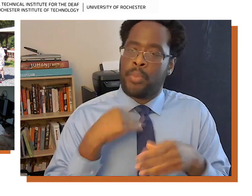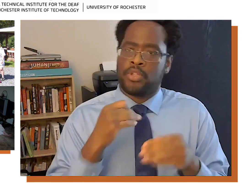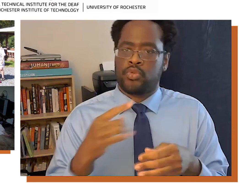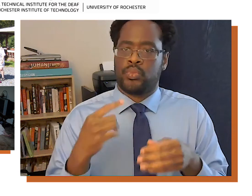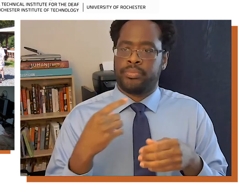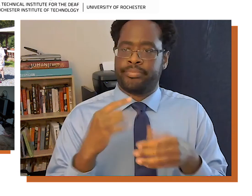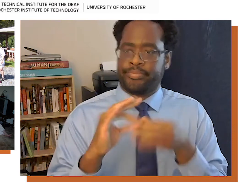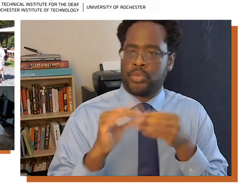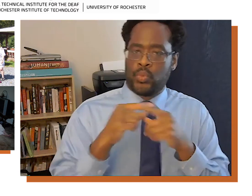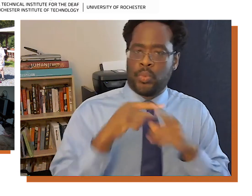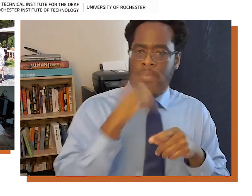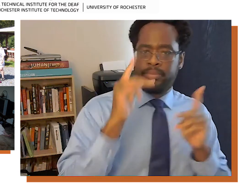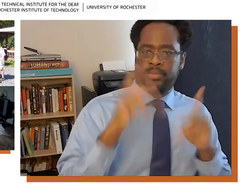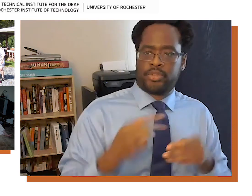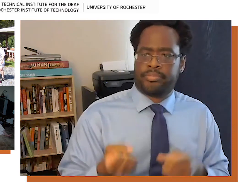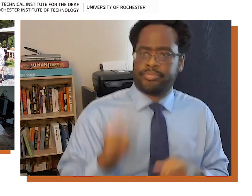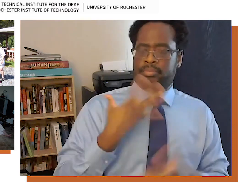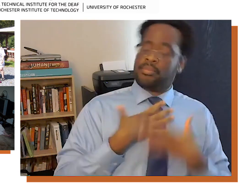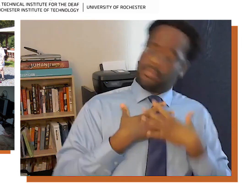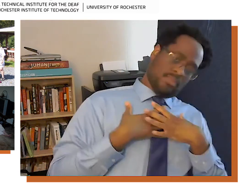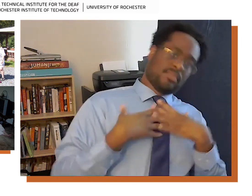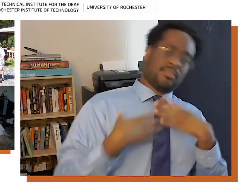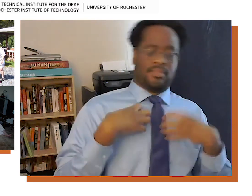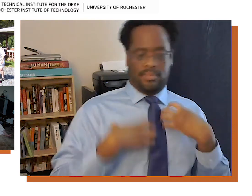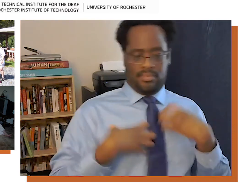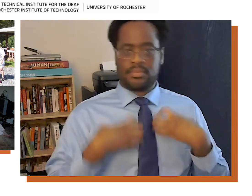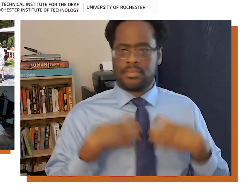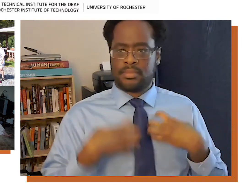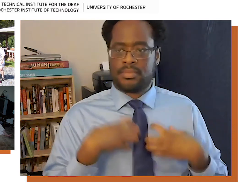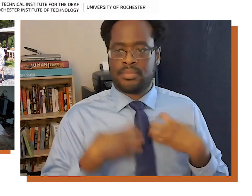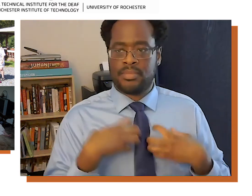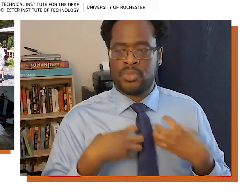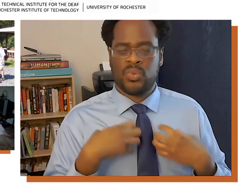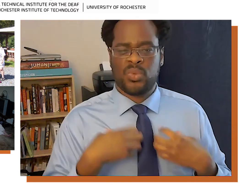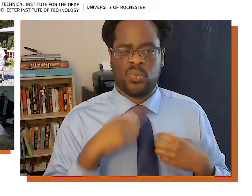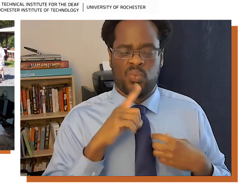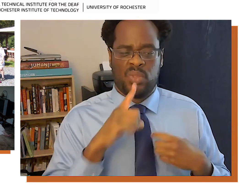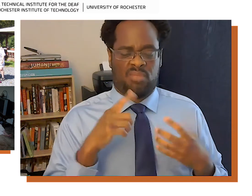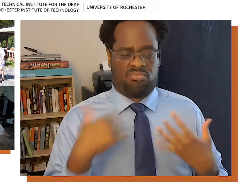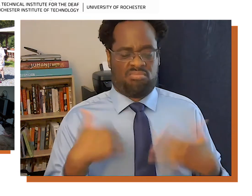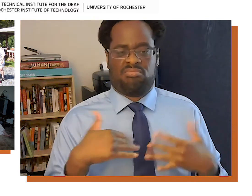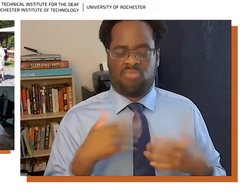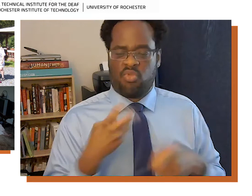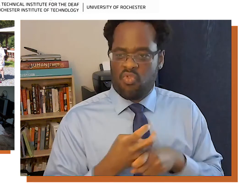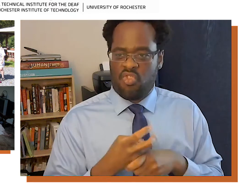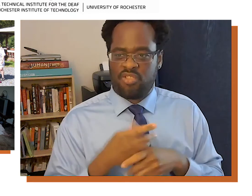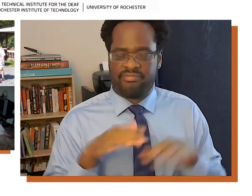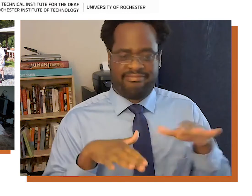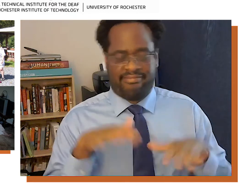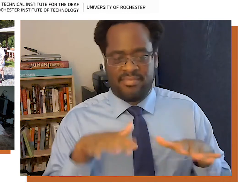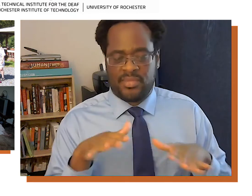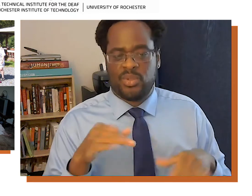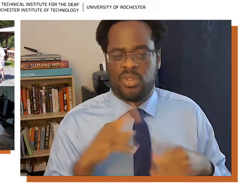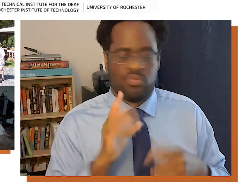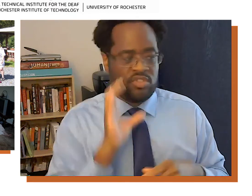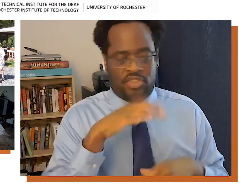often from a white person to me as a Black person, and they caused me to question myself, and so that was very difficult to balance,